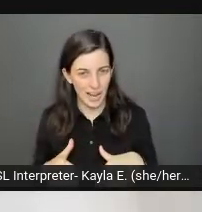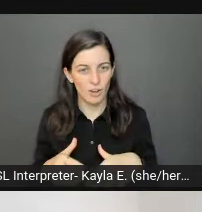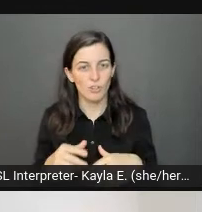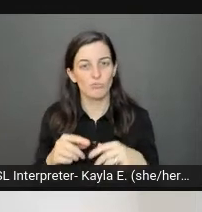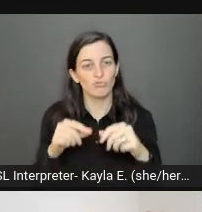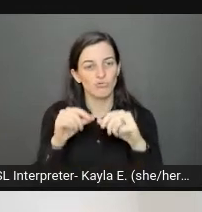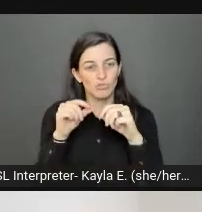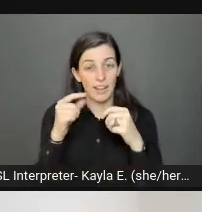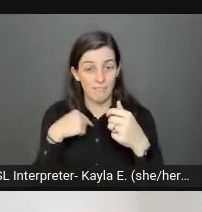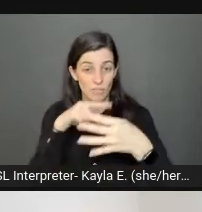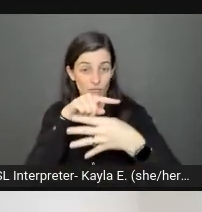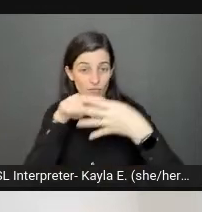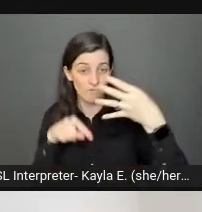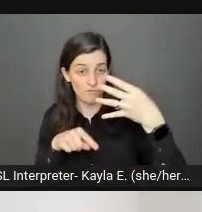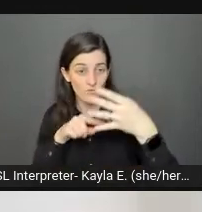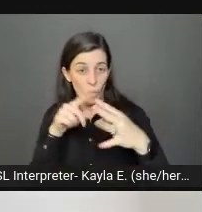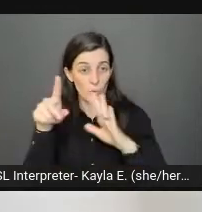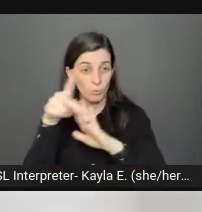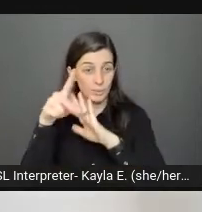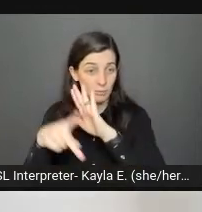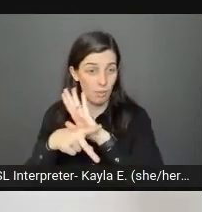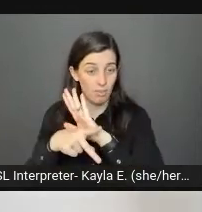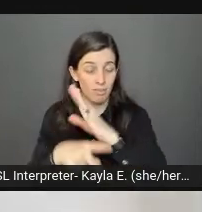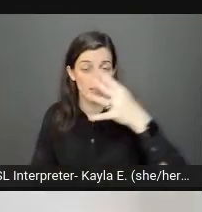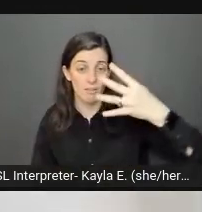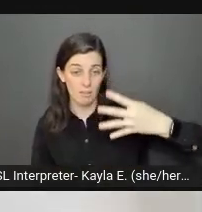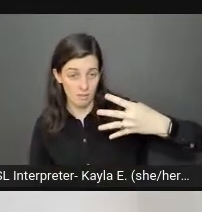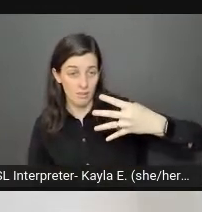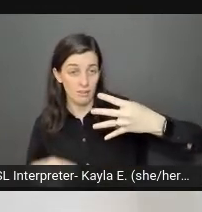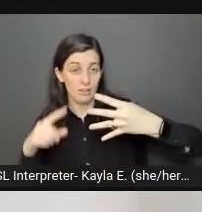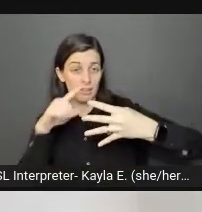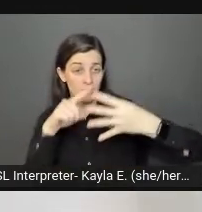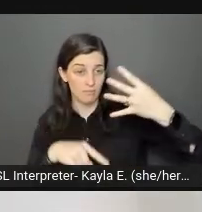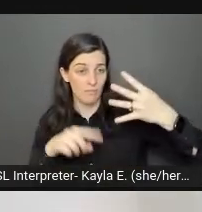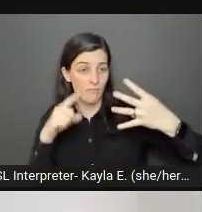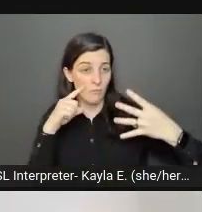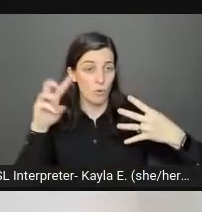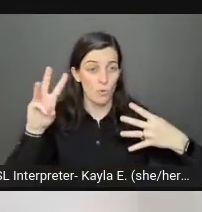We have the four principles of the WCAG, and within the four-